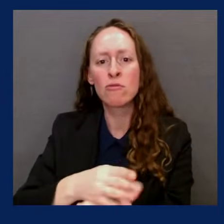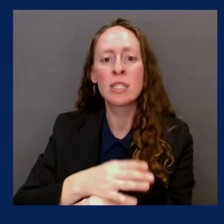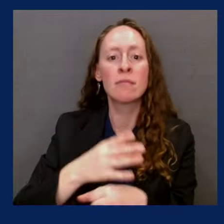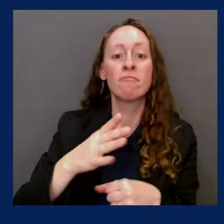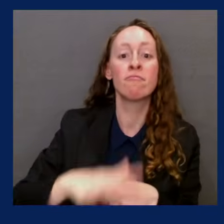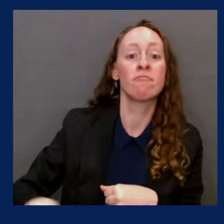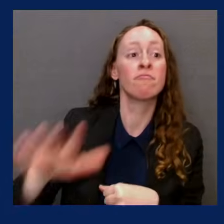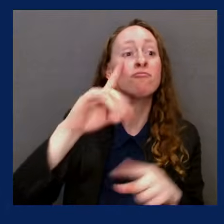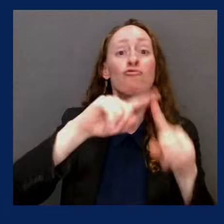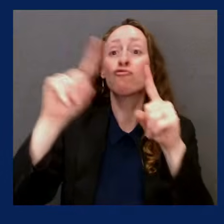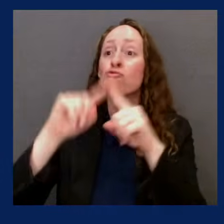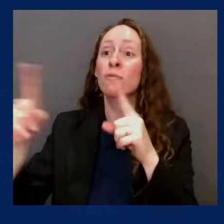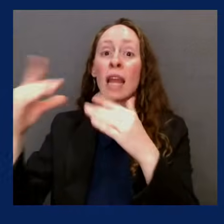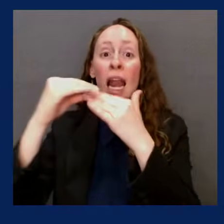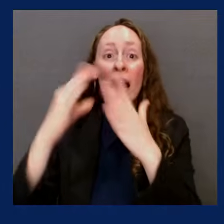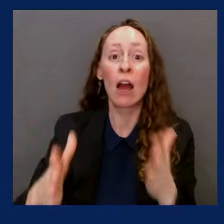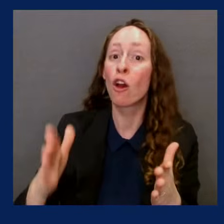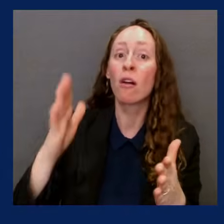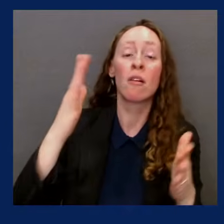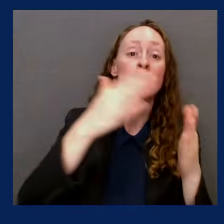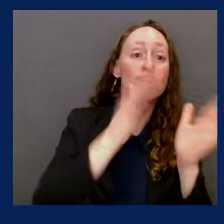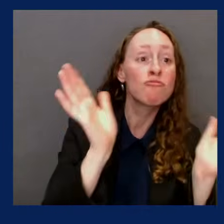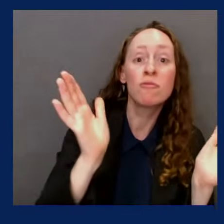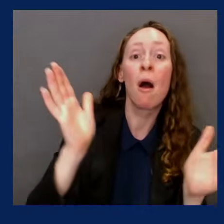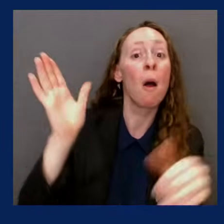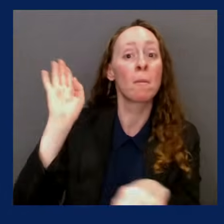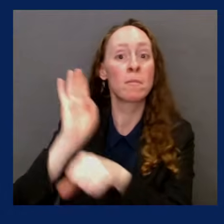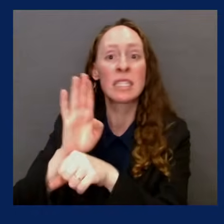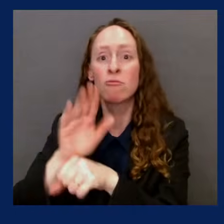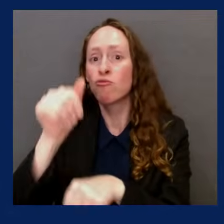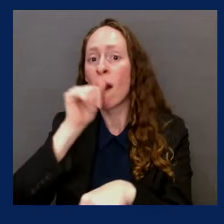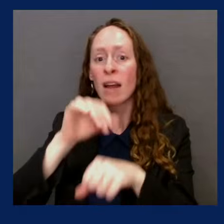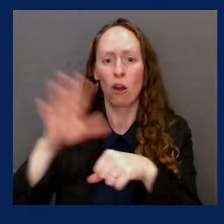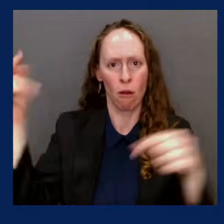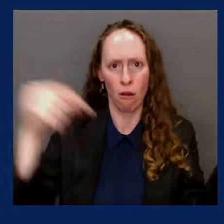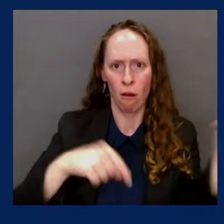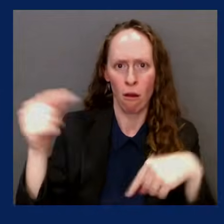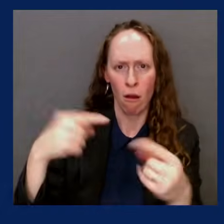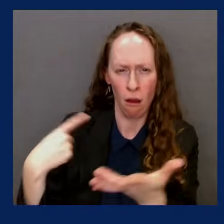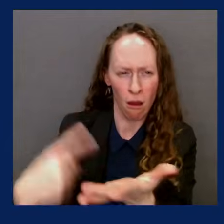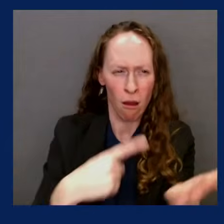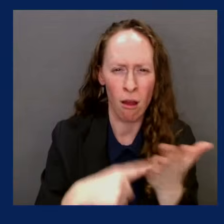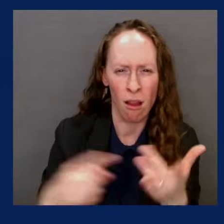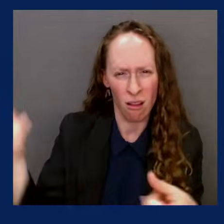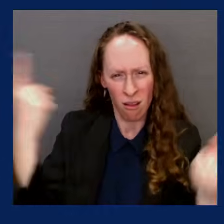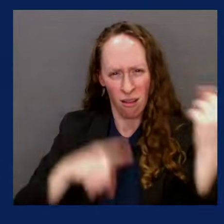and cooperation. We're working closely with the United States to build end-to-end sustainable,